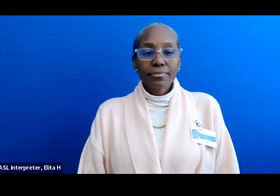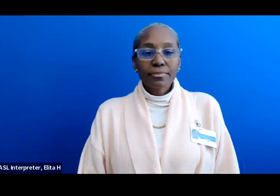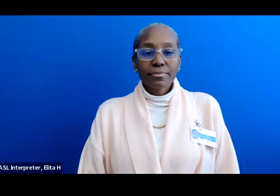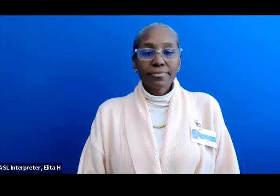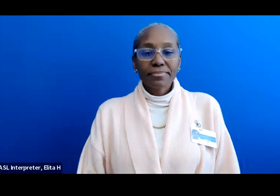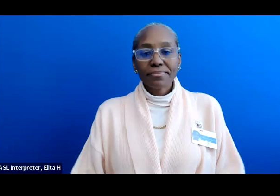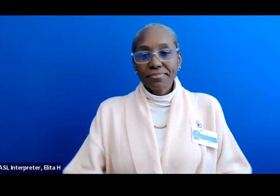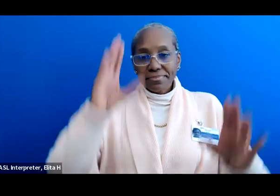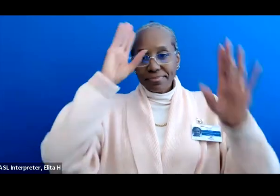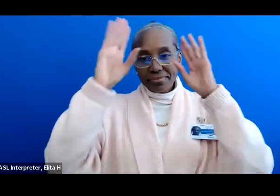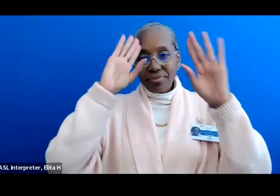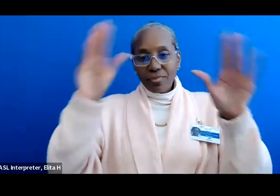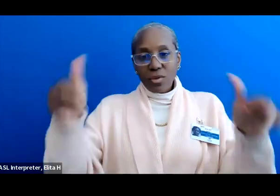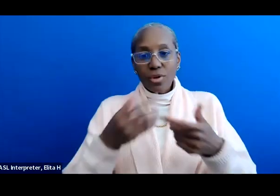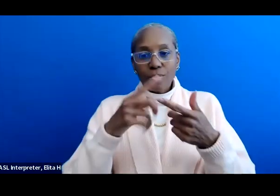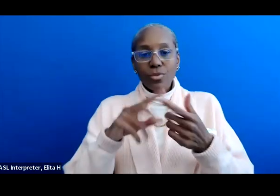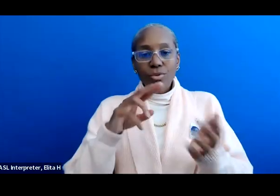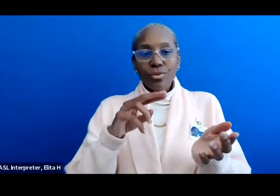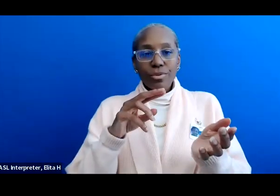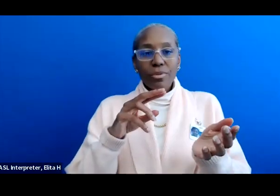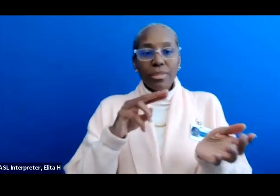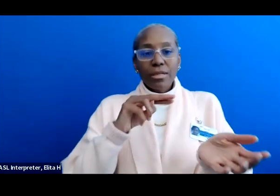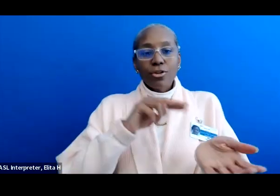Hello, and welcome to the Nurse Linda webinar today.